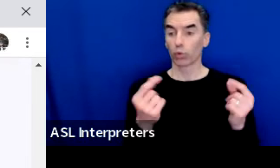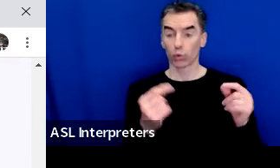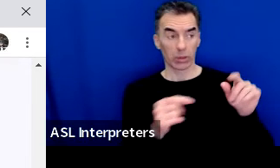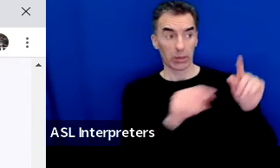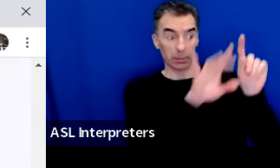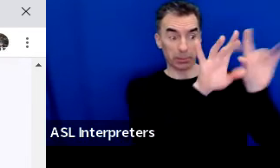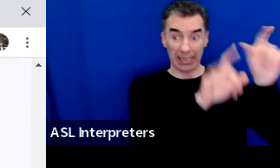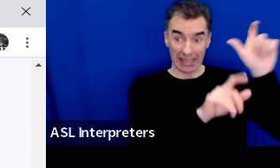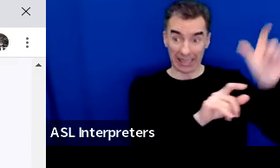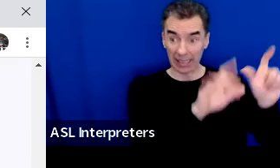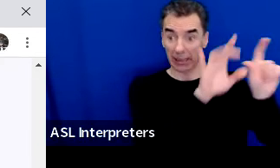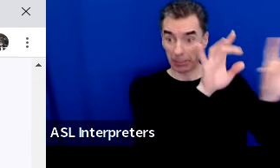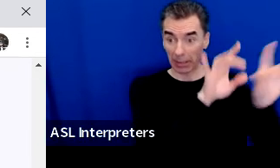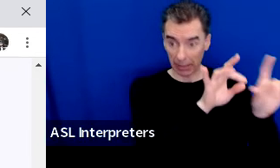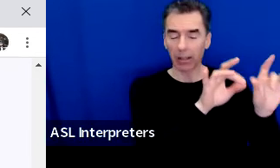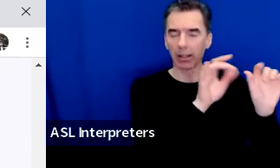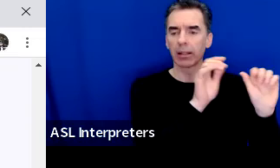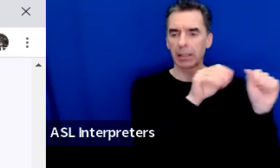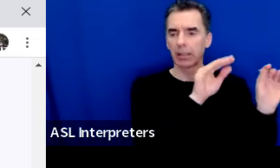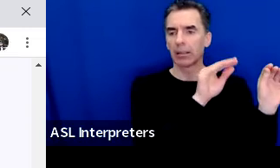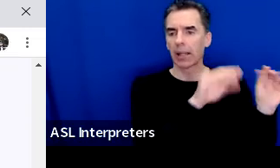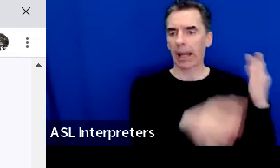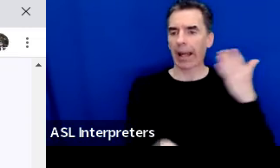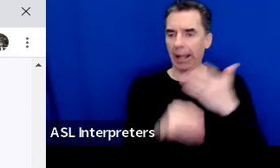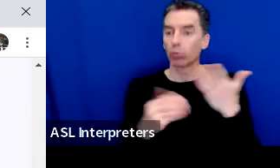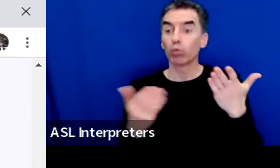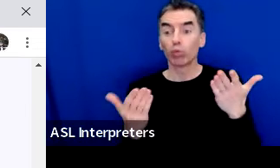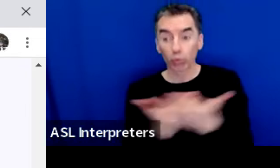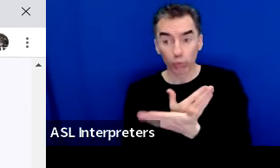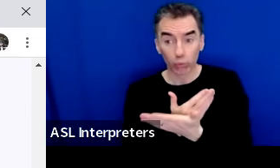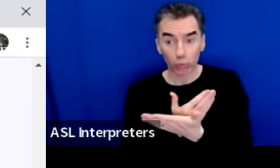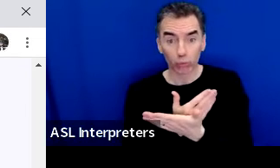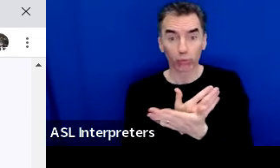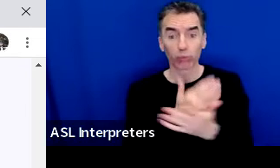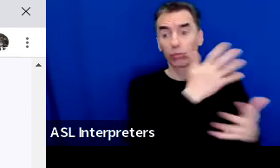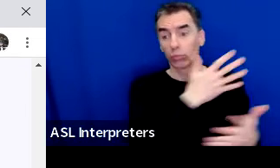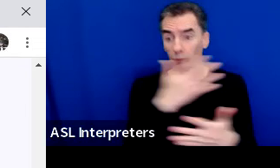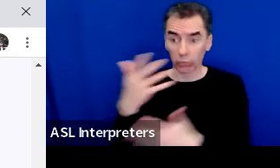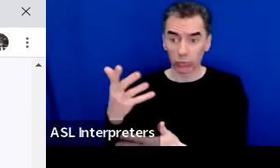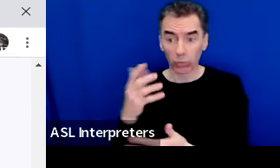But you can also add a new question. That's if you're a coder, though beware of the avenue question,